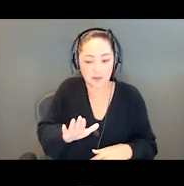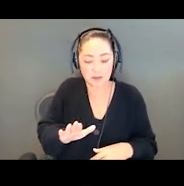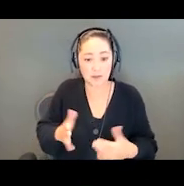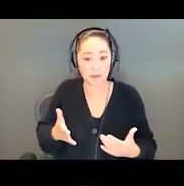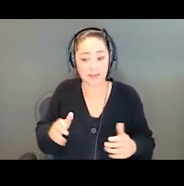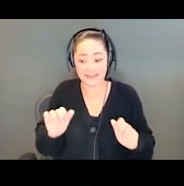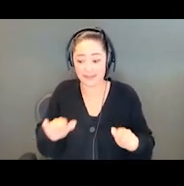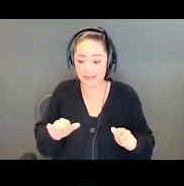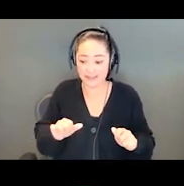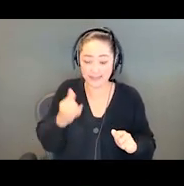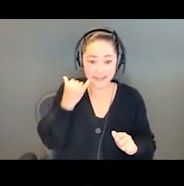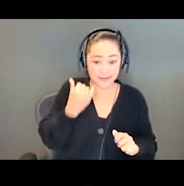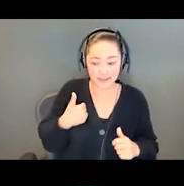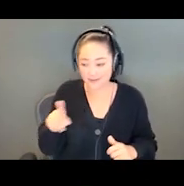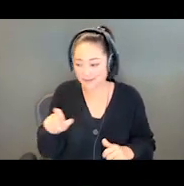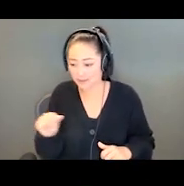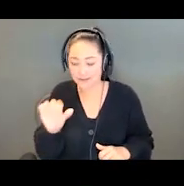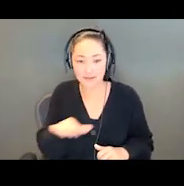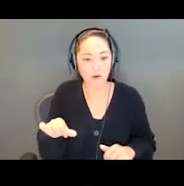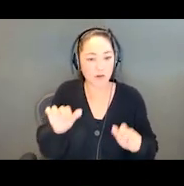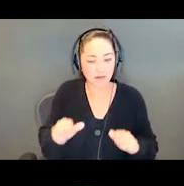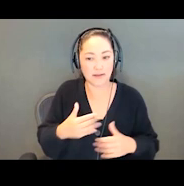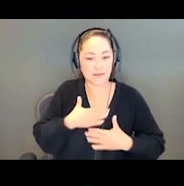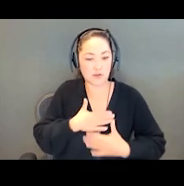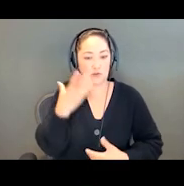the joy of the outdoors.